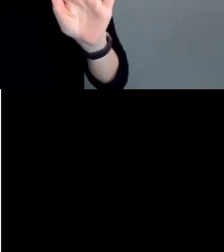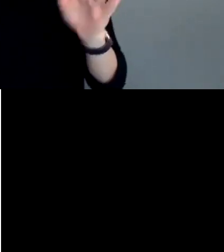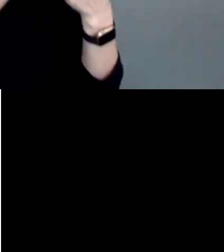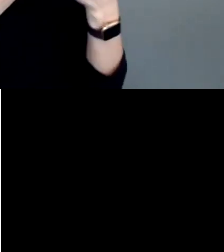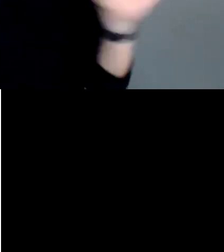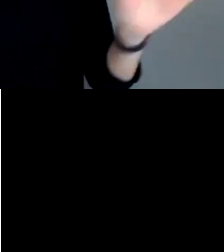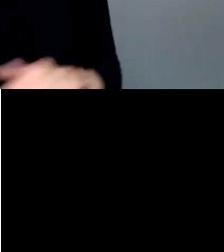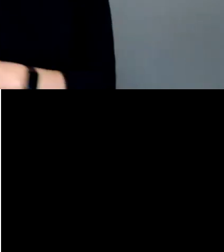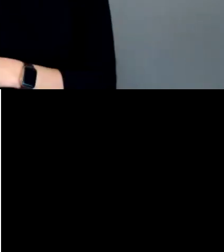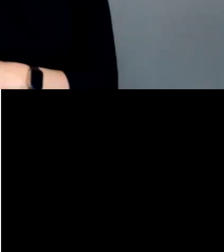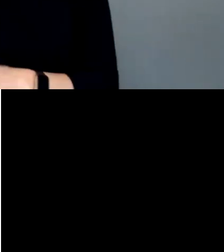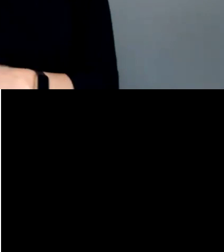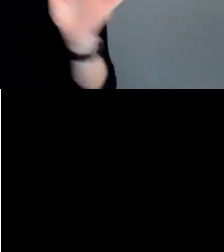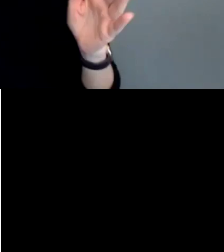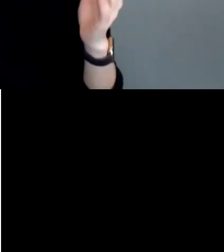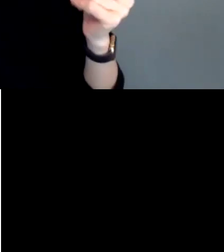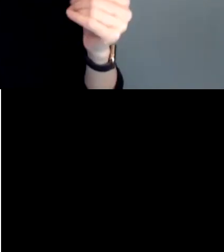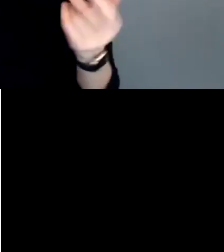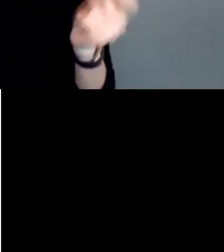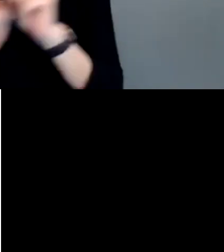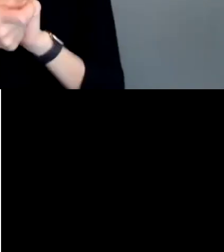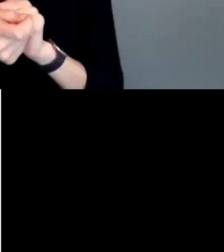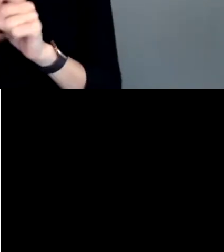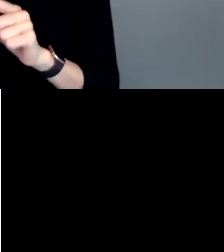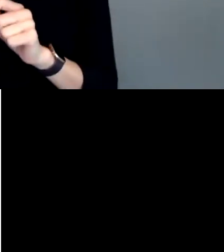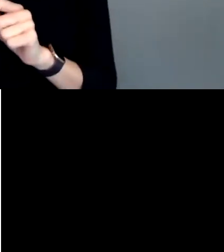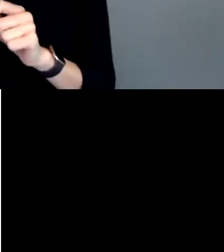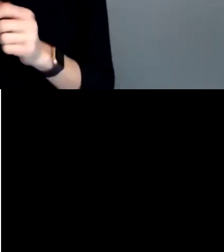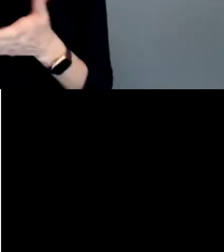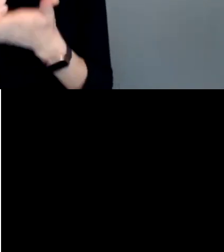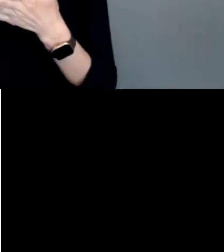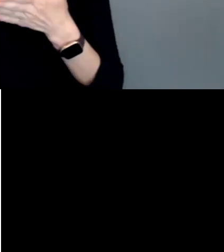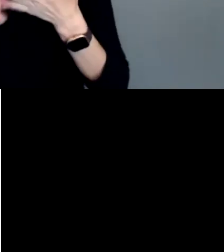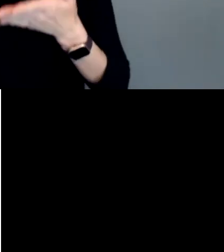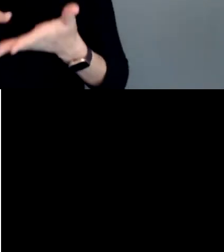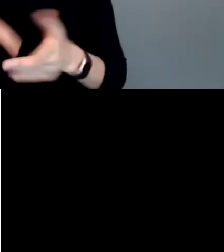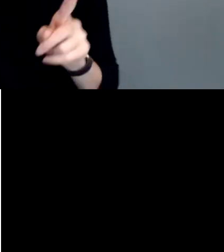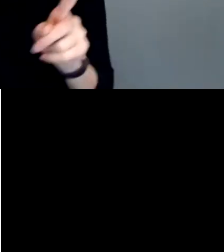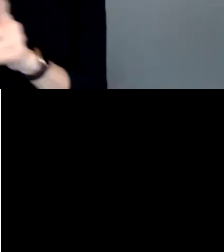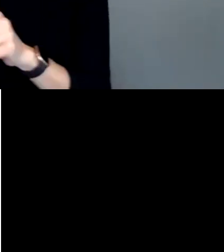I'm hoping that changes in the near future as well, but right now it s just -- it's been hard